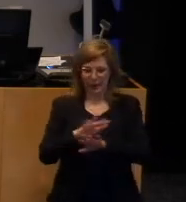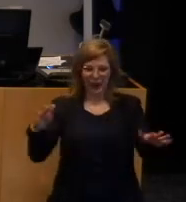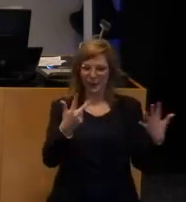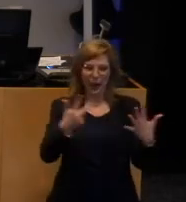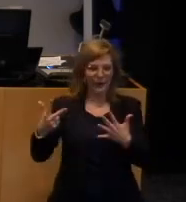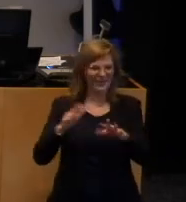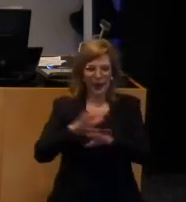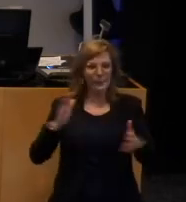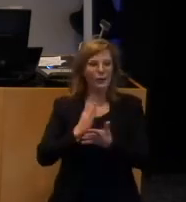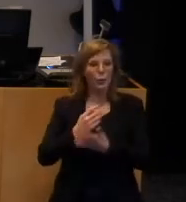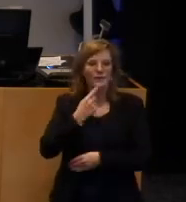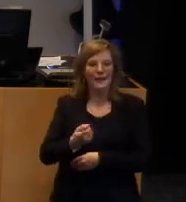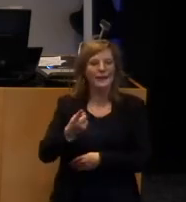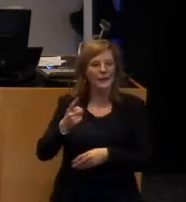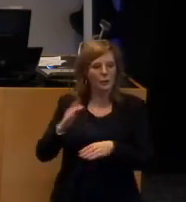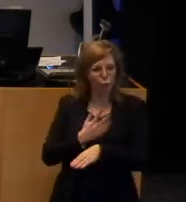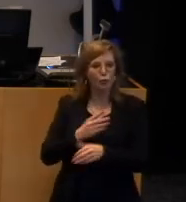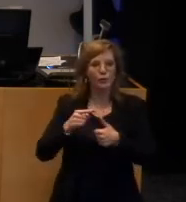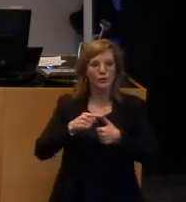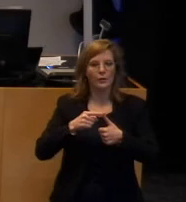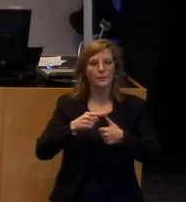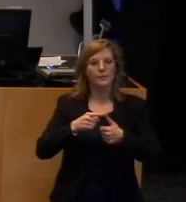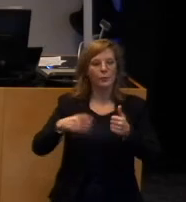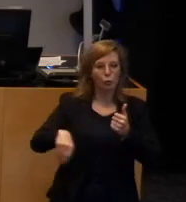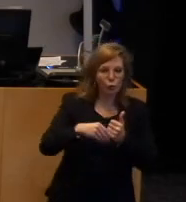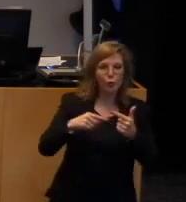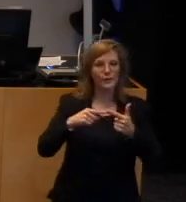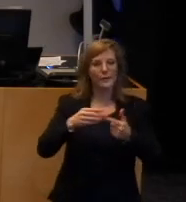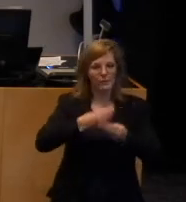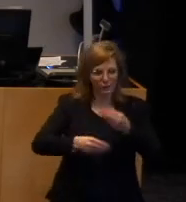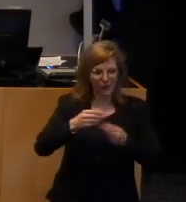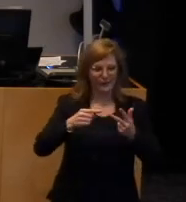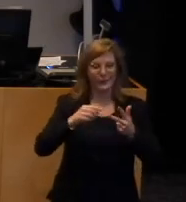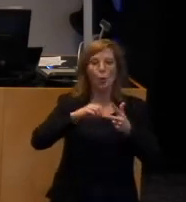namely the use of addition, substitution, omission and role shifting.